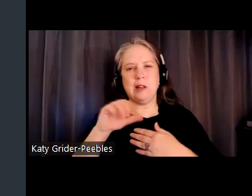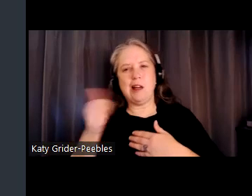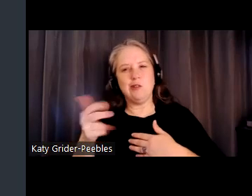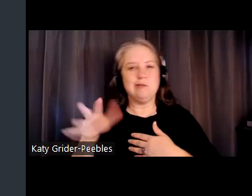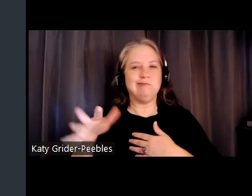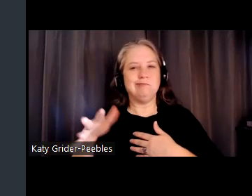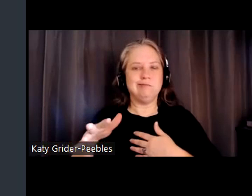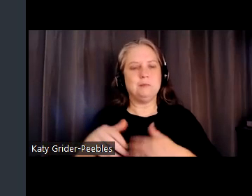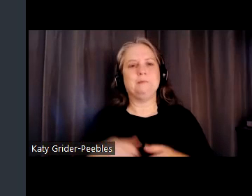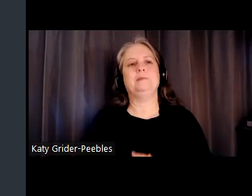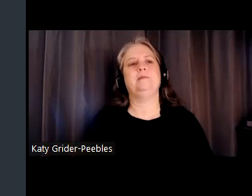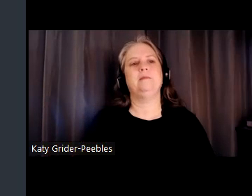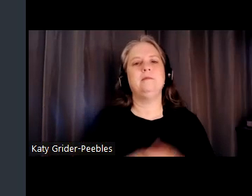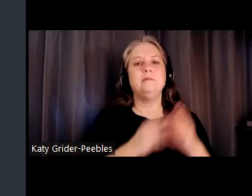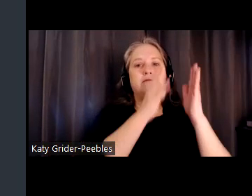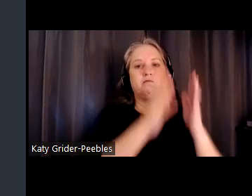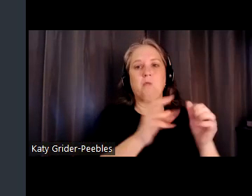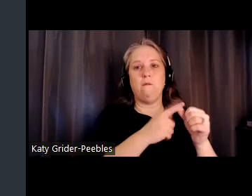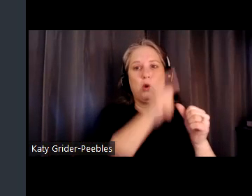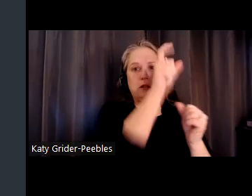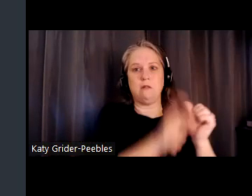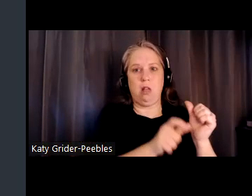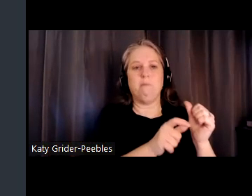The internal things -- things like